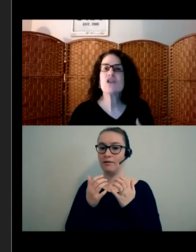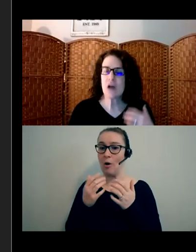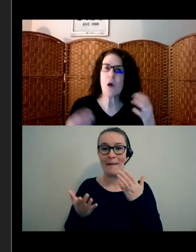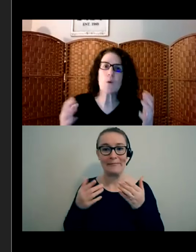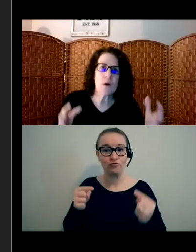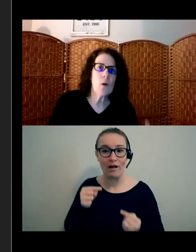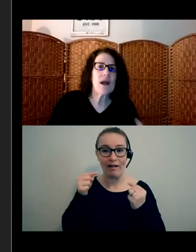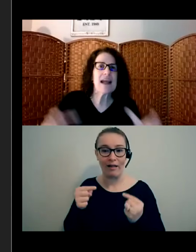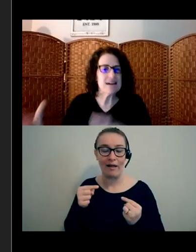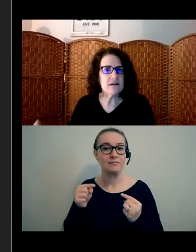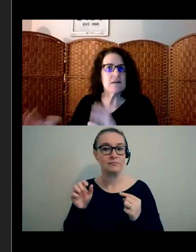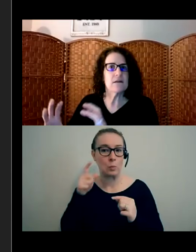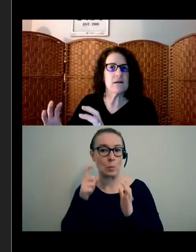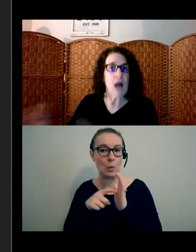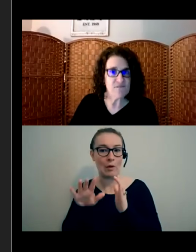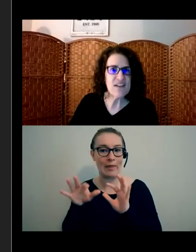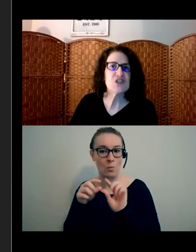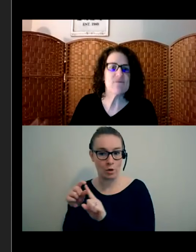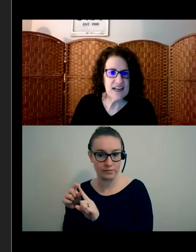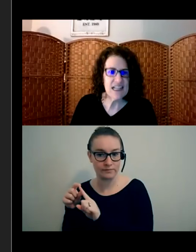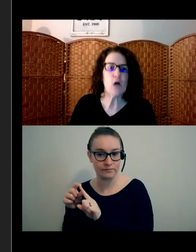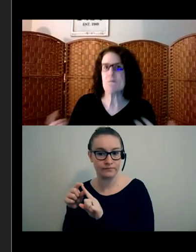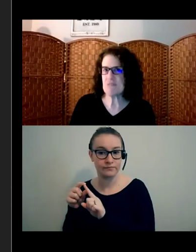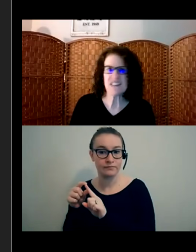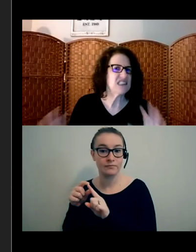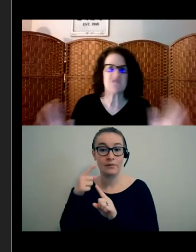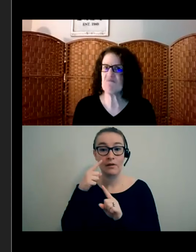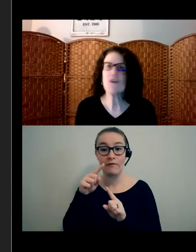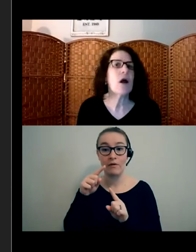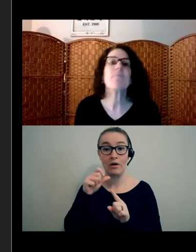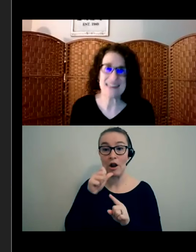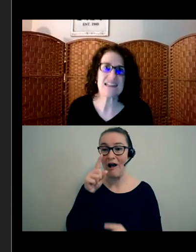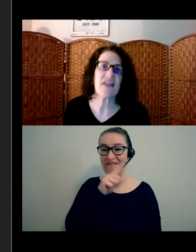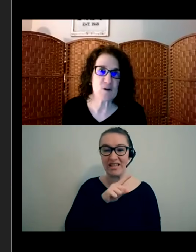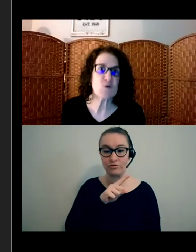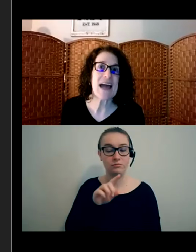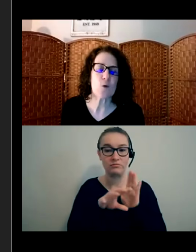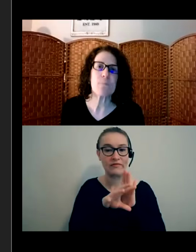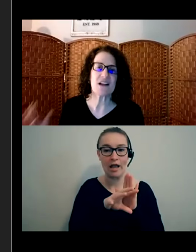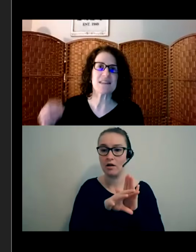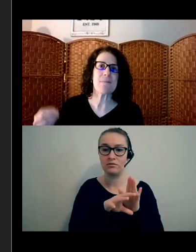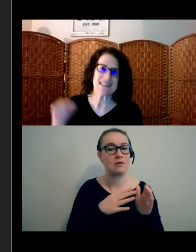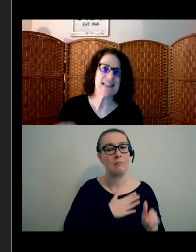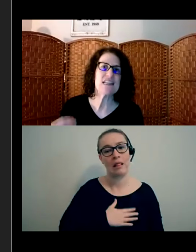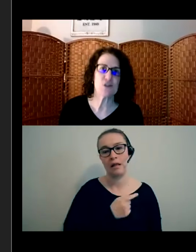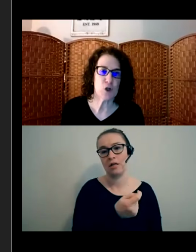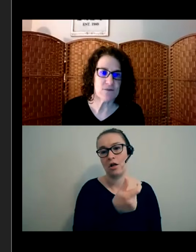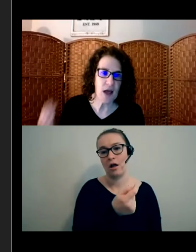So, in non-fiction videos and businesses, please cut those out because it makes it easier to follow.